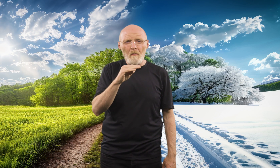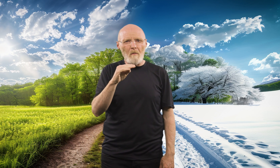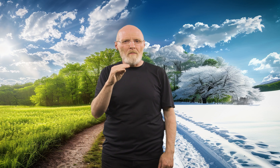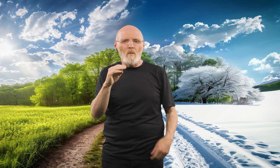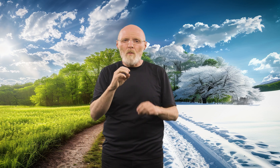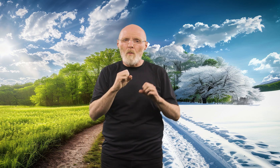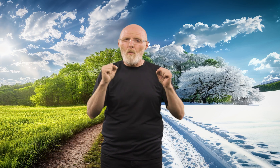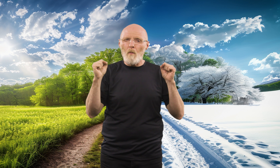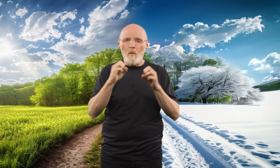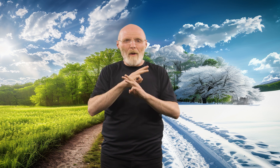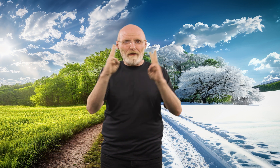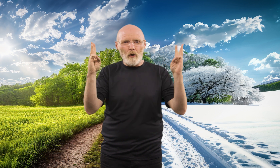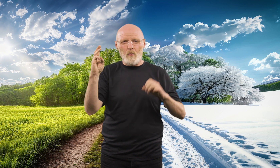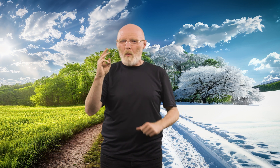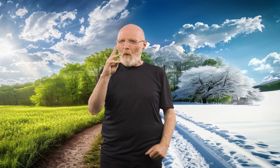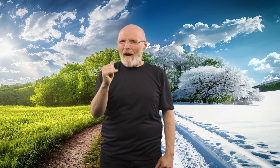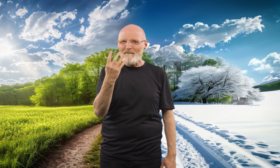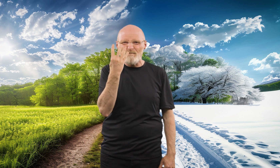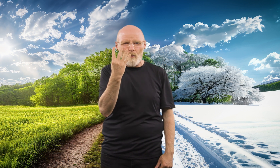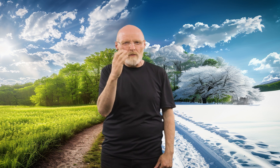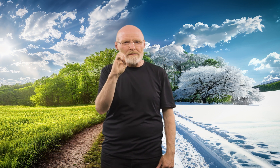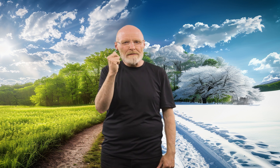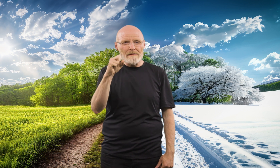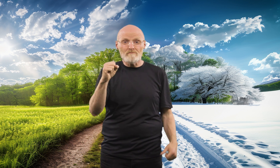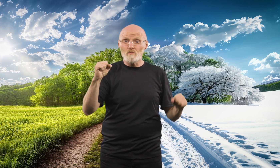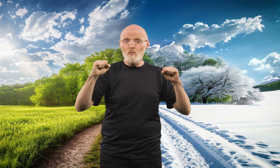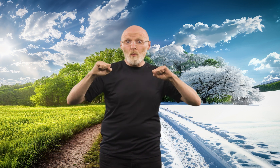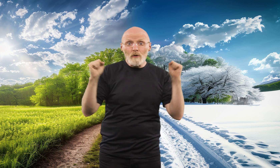Have you ever wondered why it is that we have four different seasons